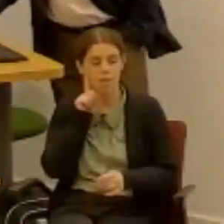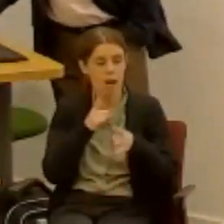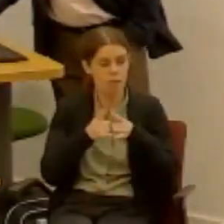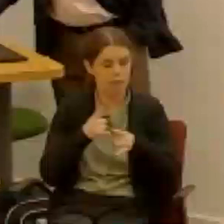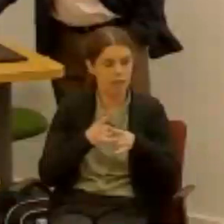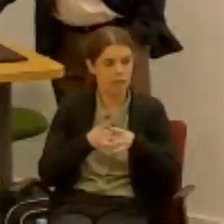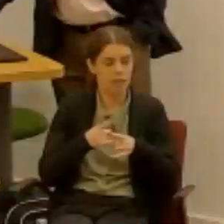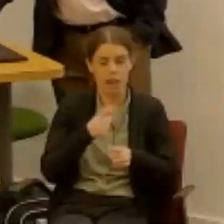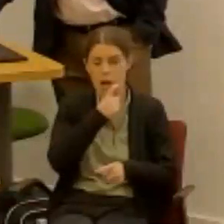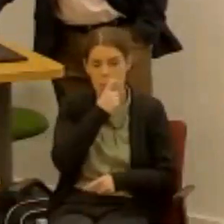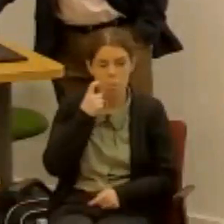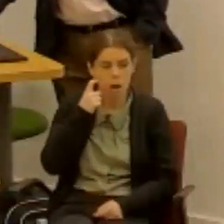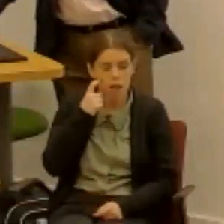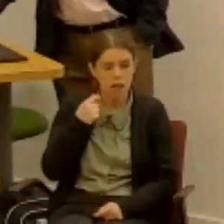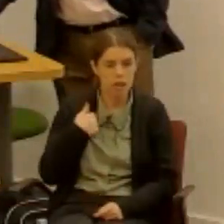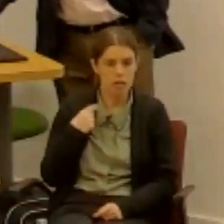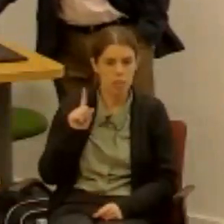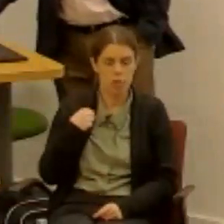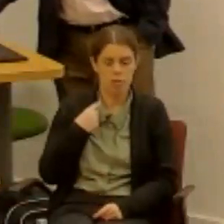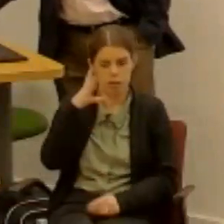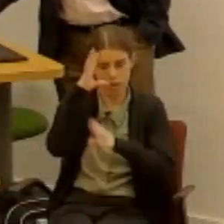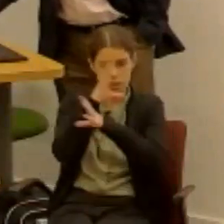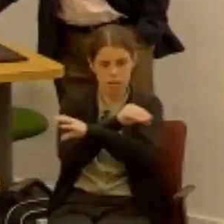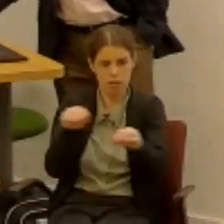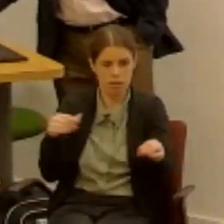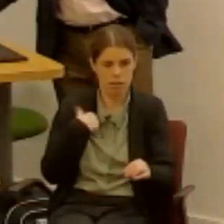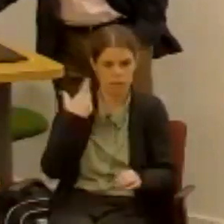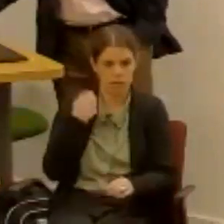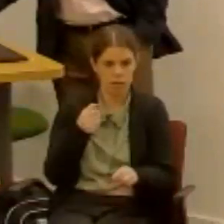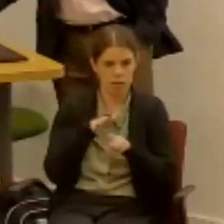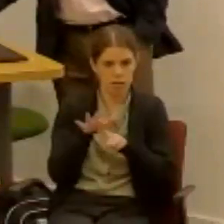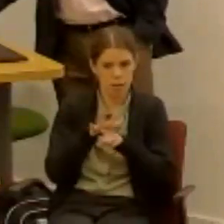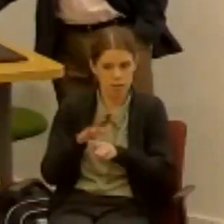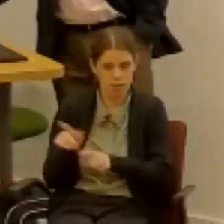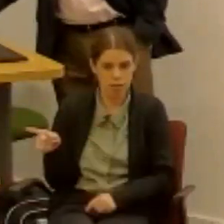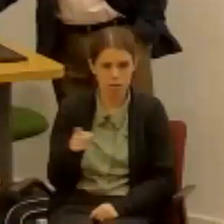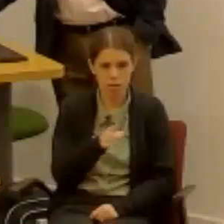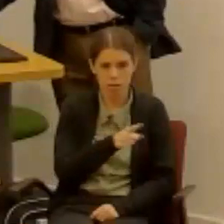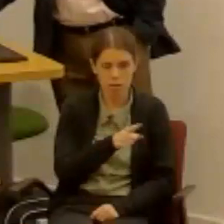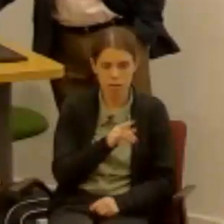What if I told you. I'll play the trick on you again. and none of these.